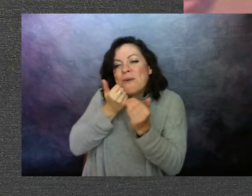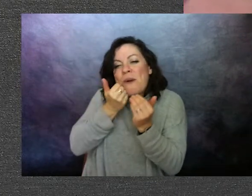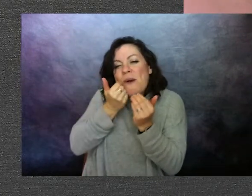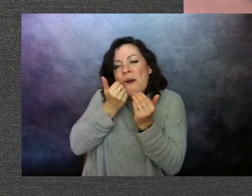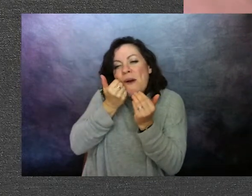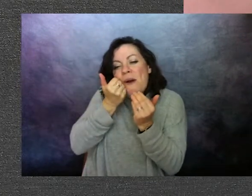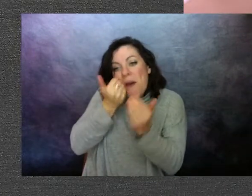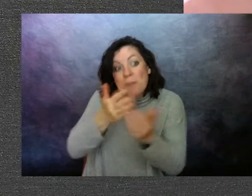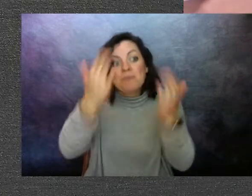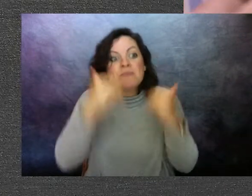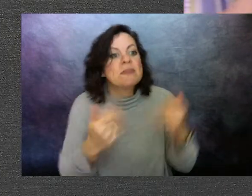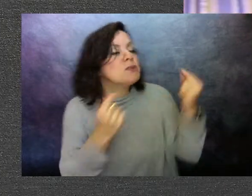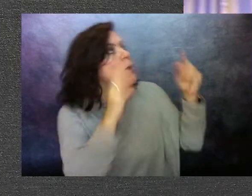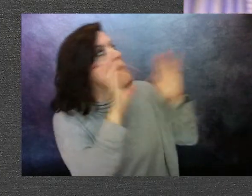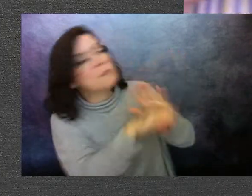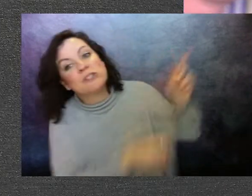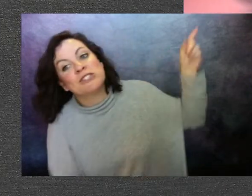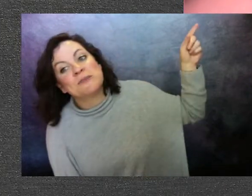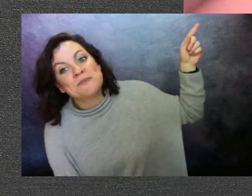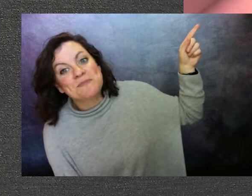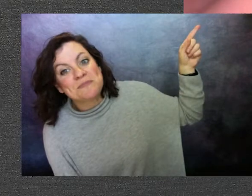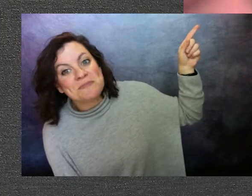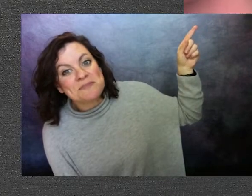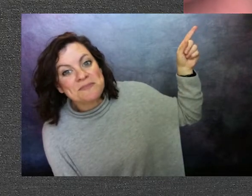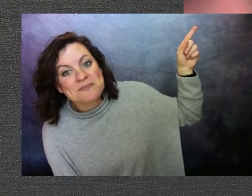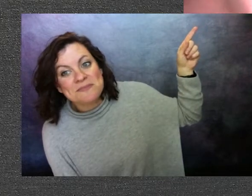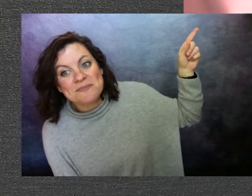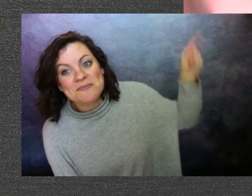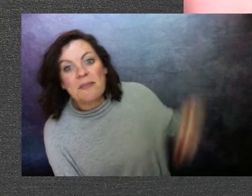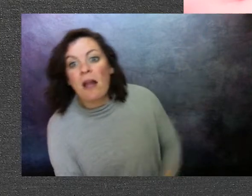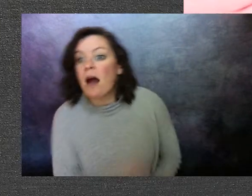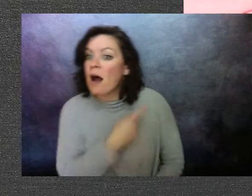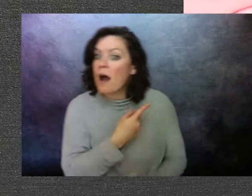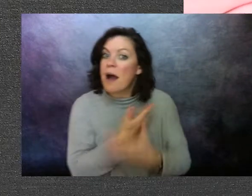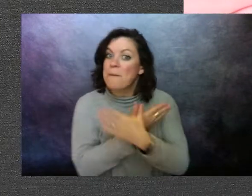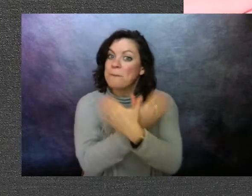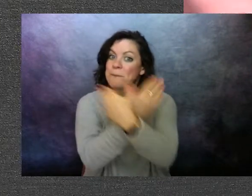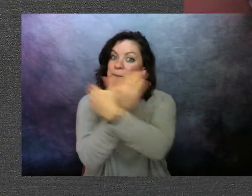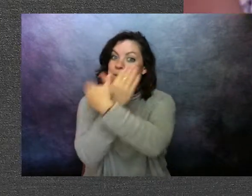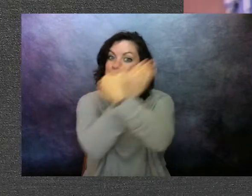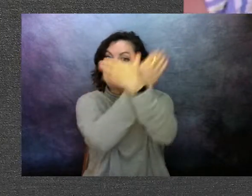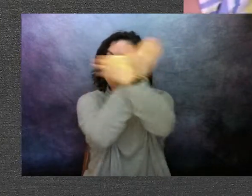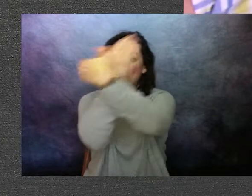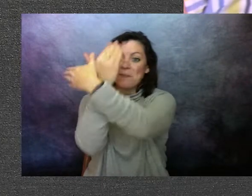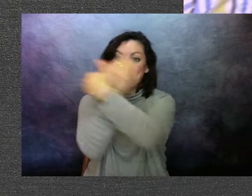Here is the next one. The next one is a butterfly, where you're seeing